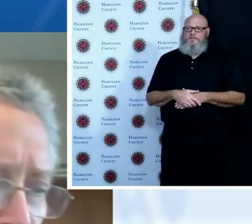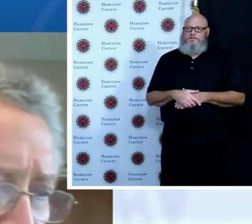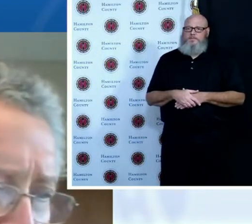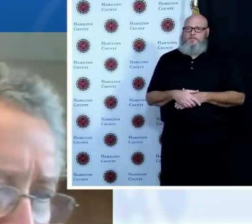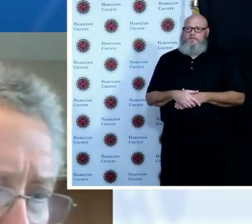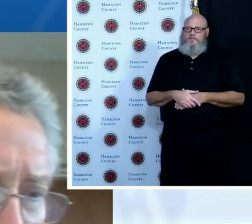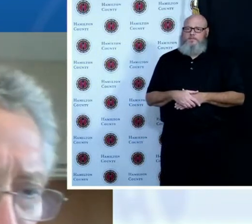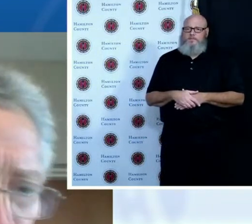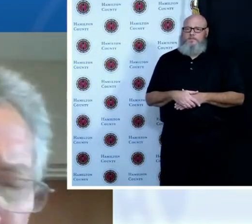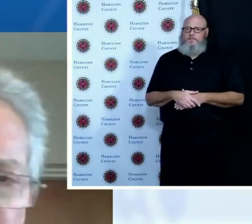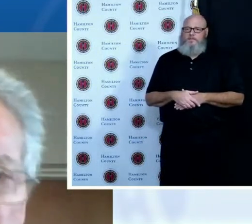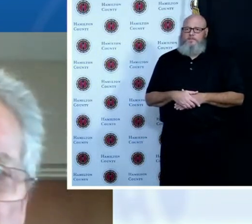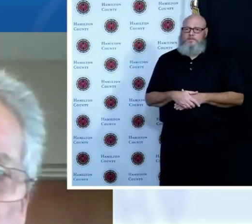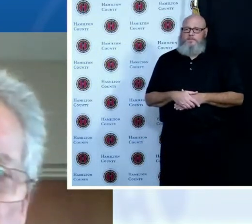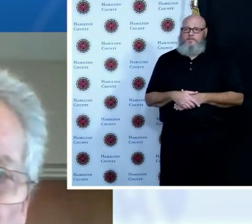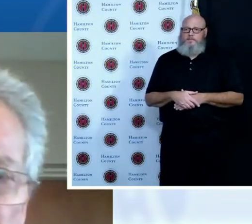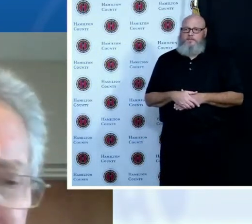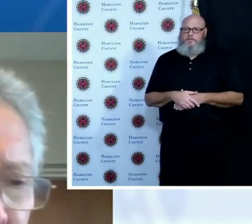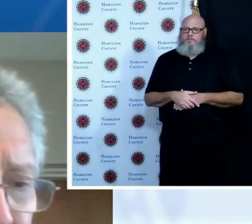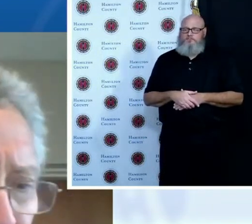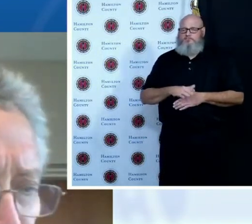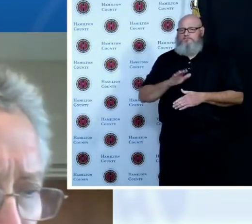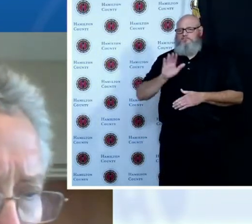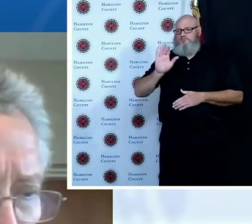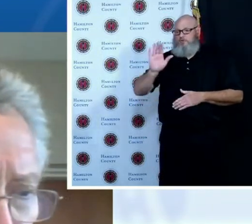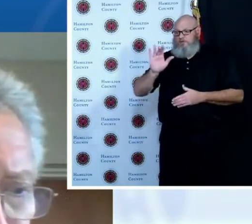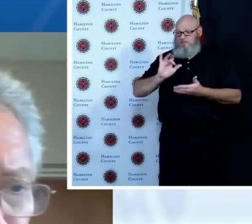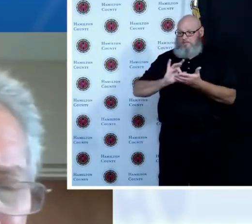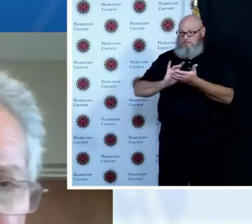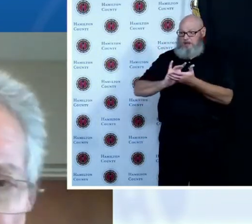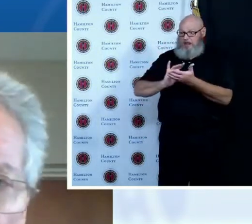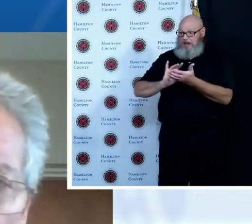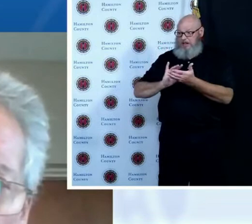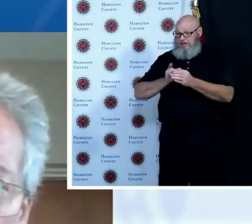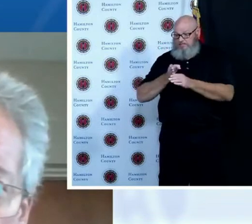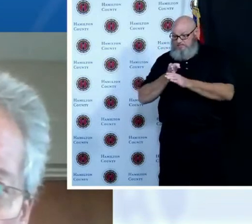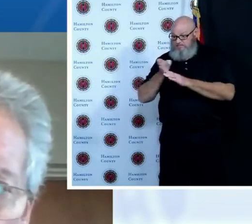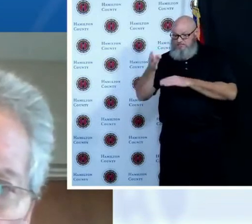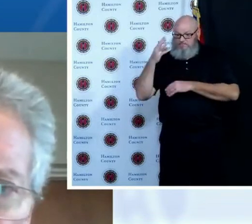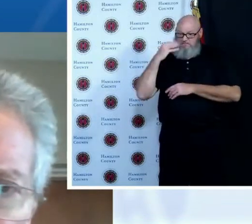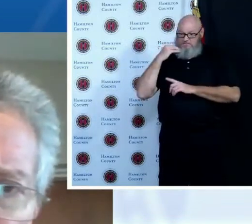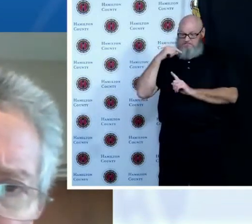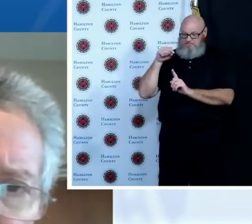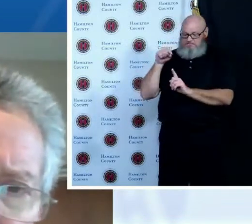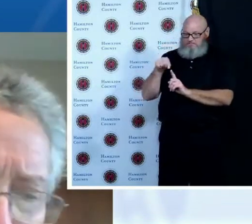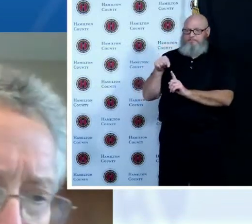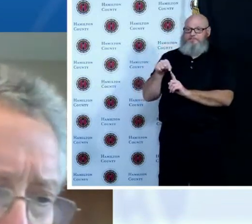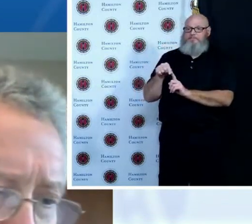do you justify requiring medical staff to have flu shots when all the experts say coronavirus